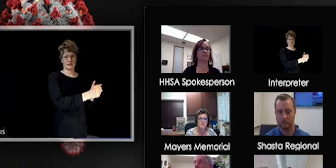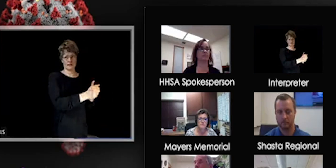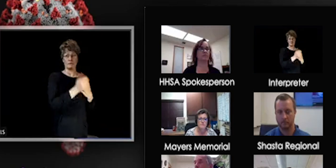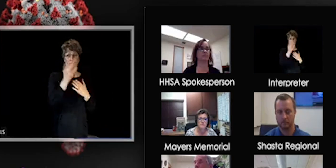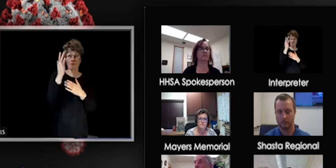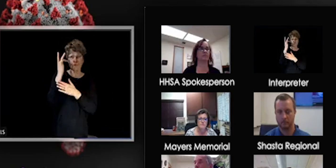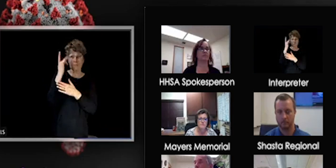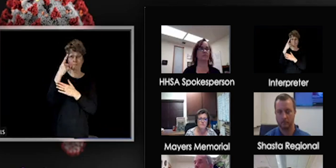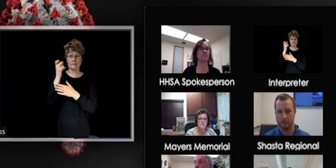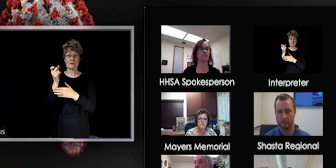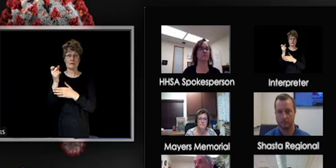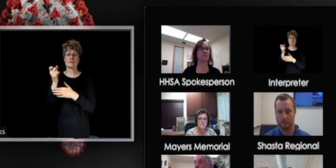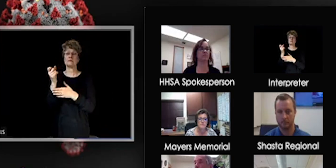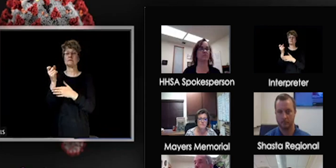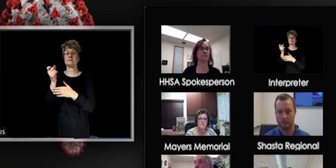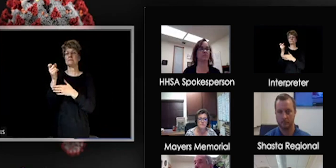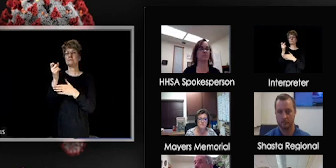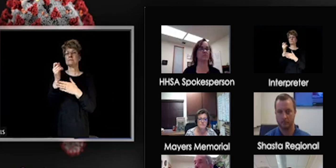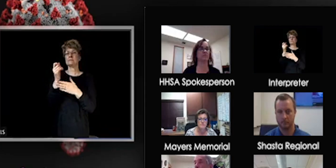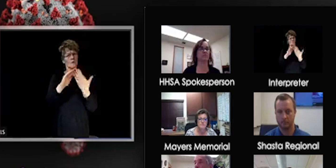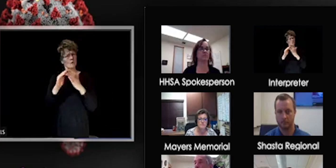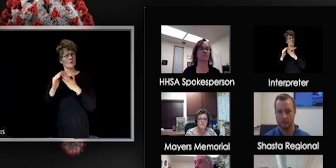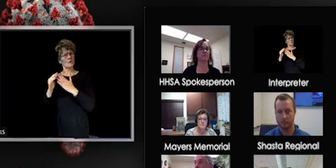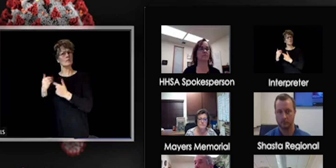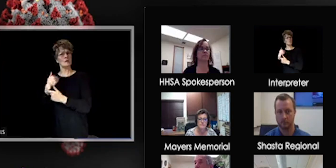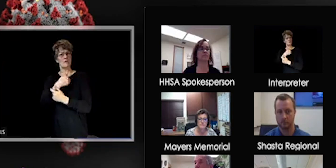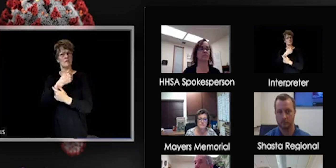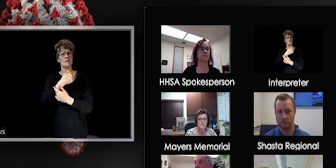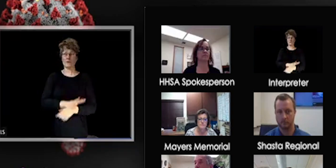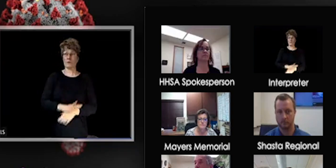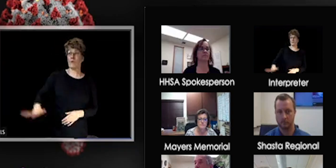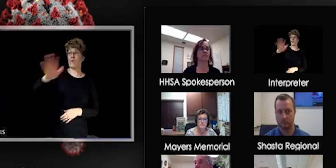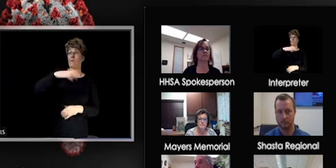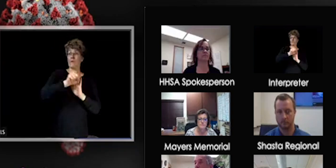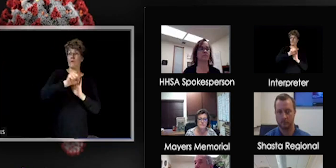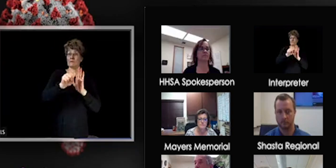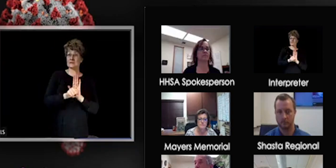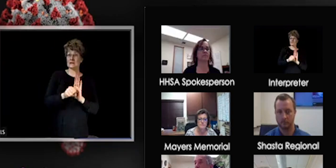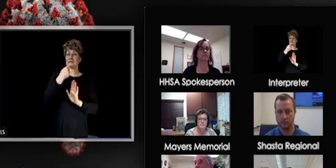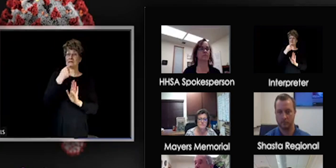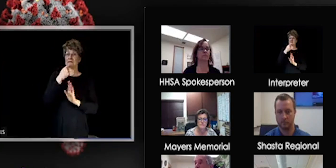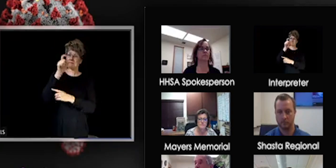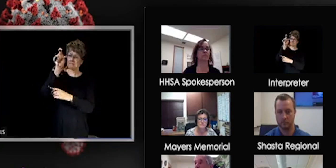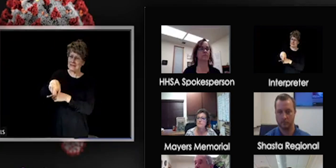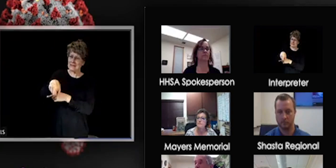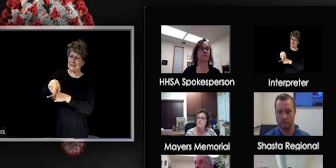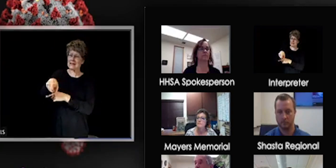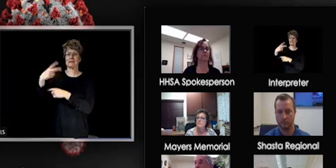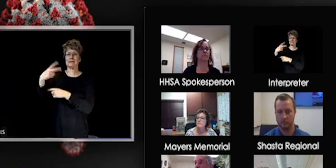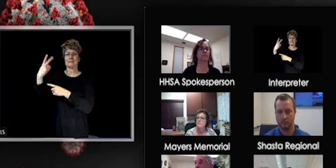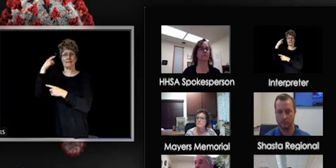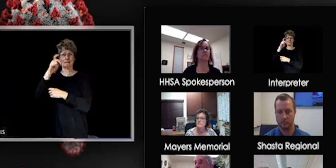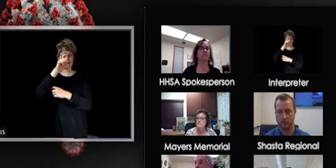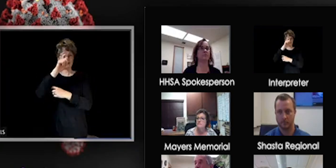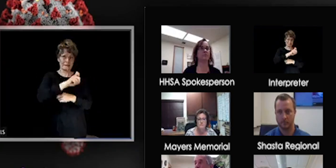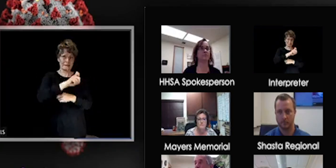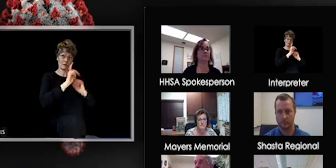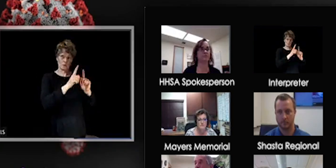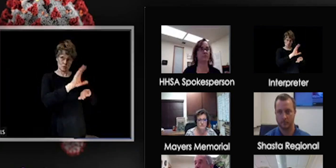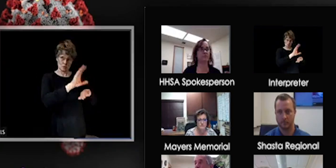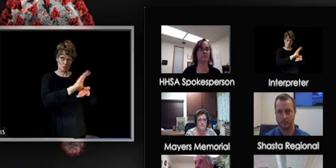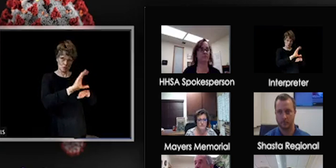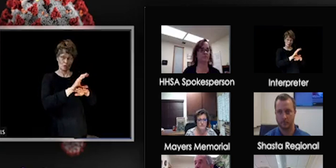community members statewide about the need for these types of services and activities